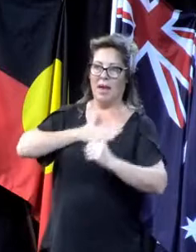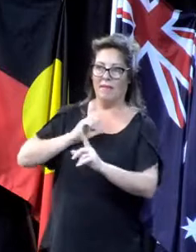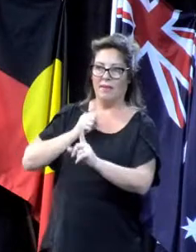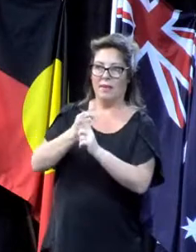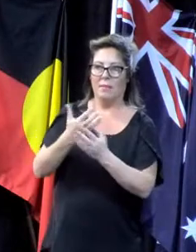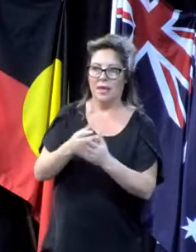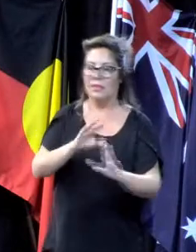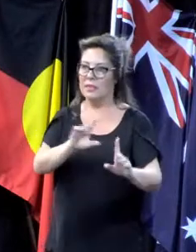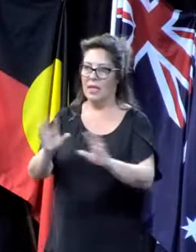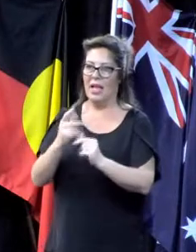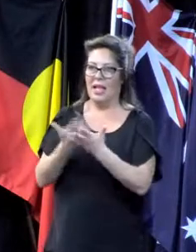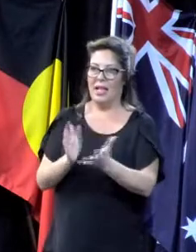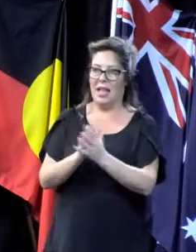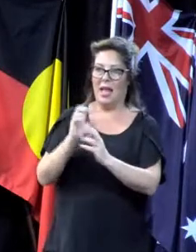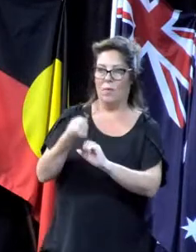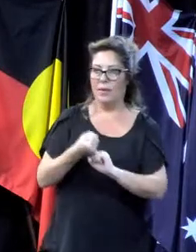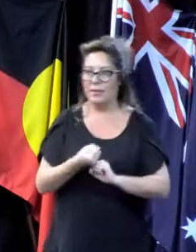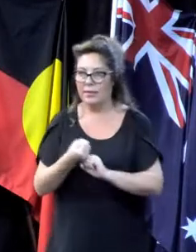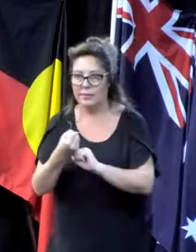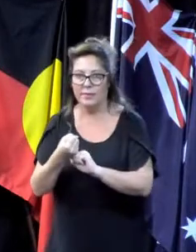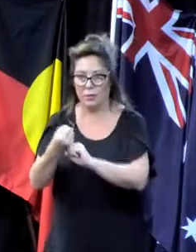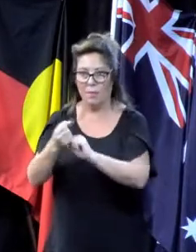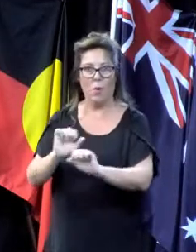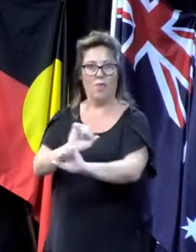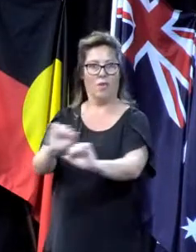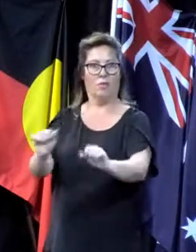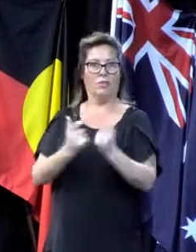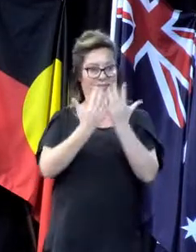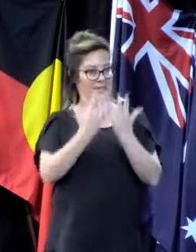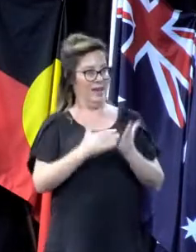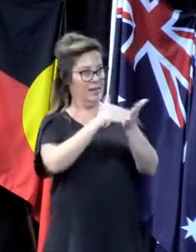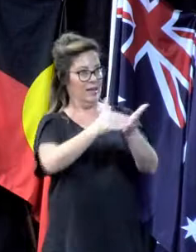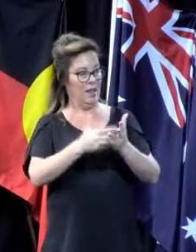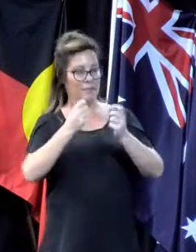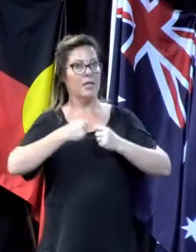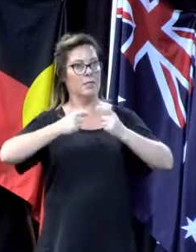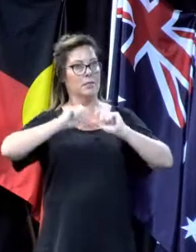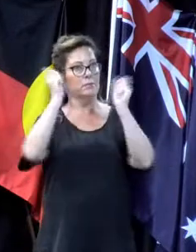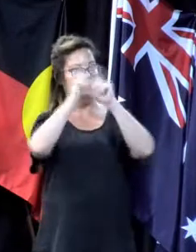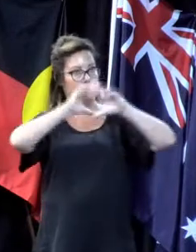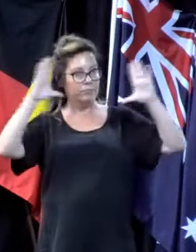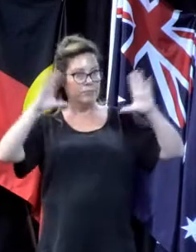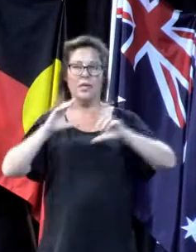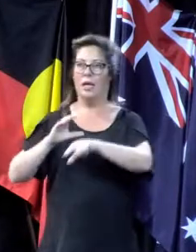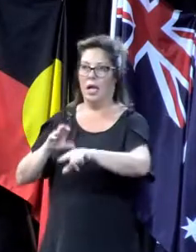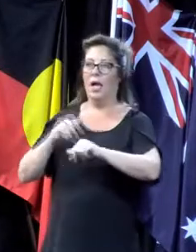and how we support those students with complex behaviors or learning needs.